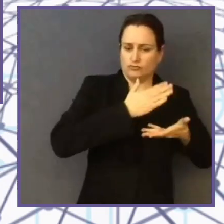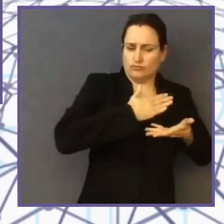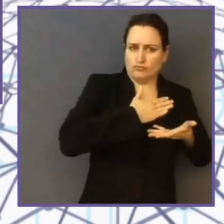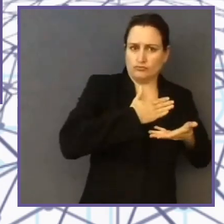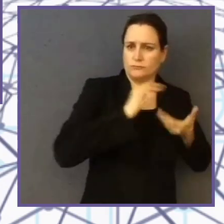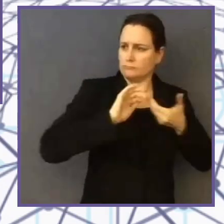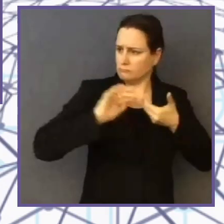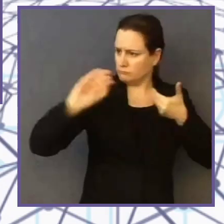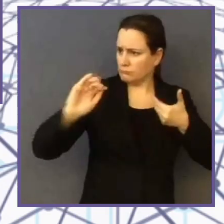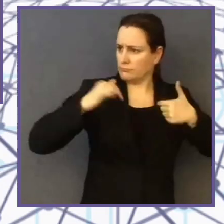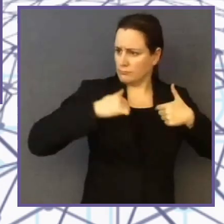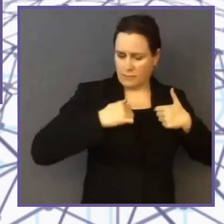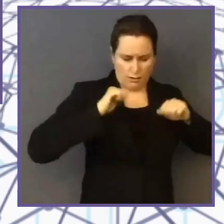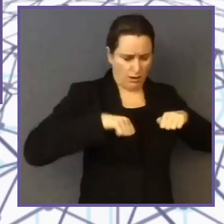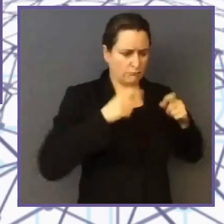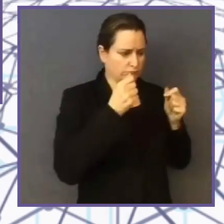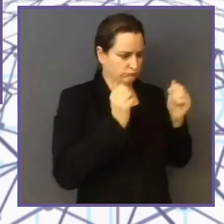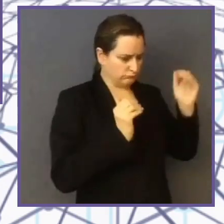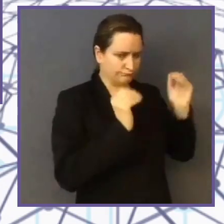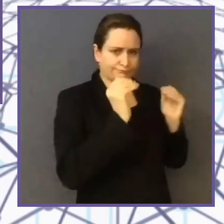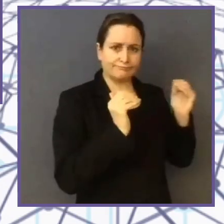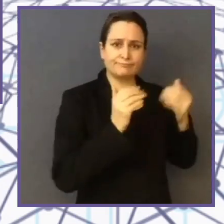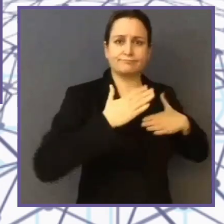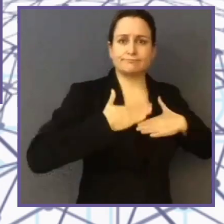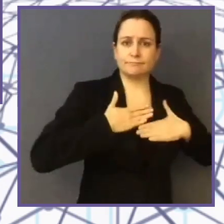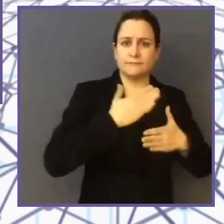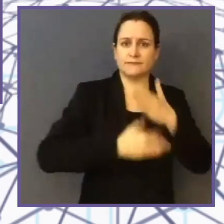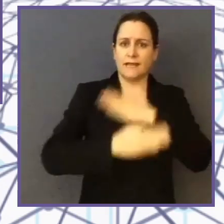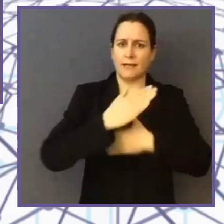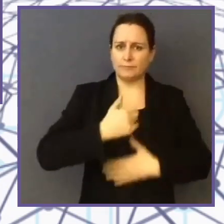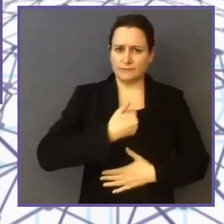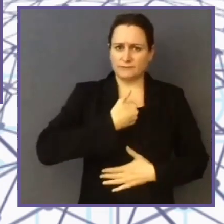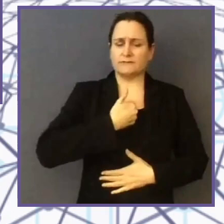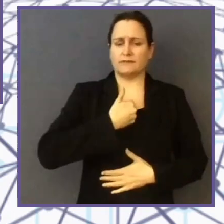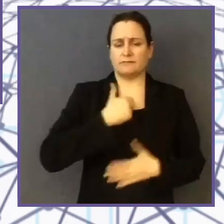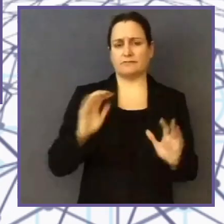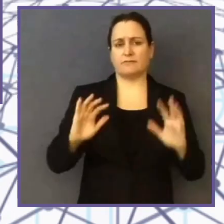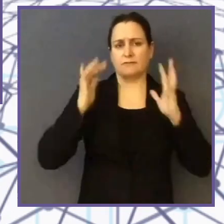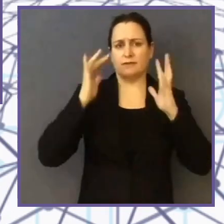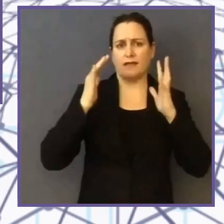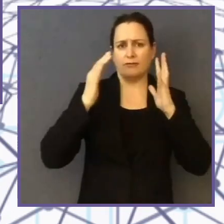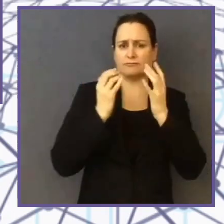with disabilities. It's a pivotable moment. It's palpable. People with disabilities,